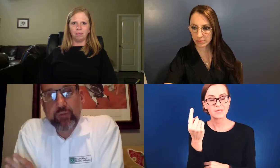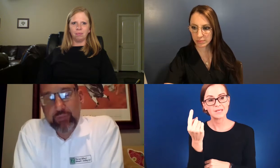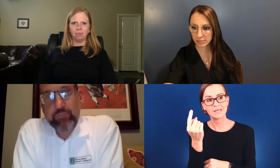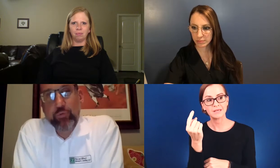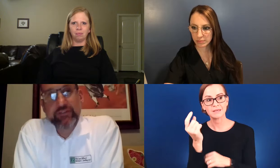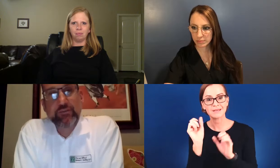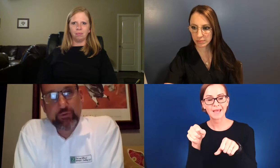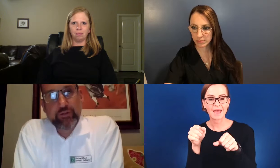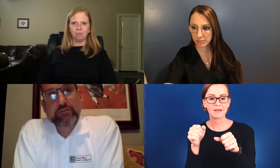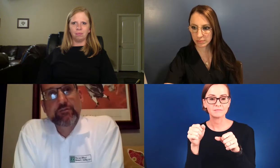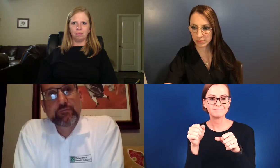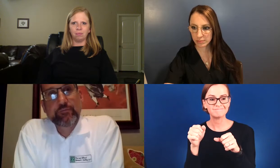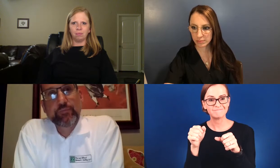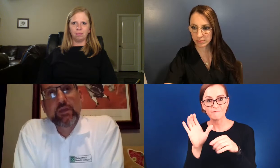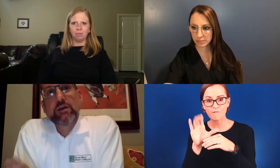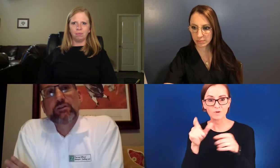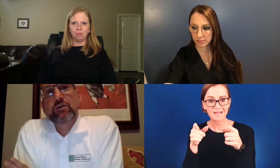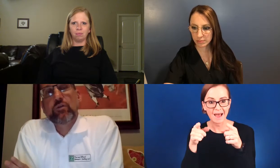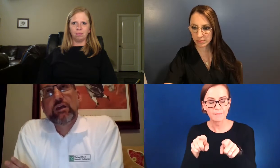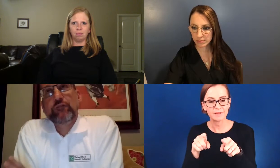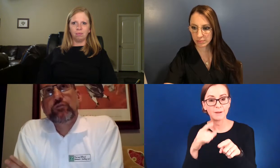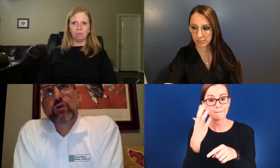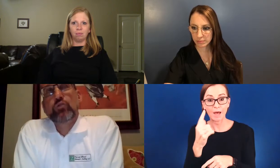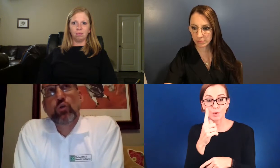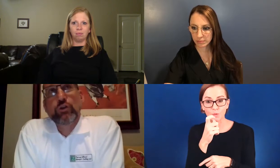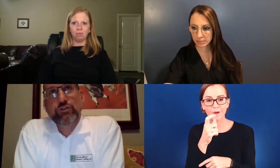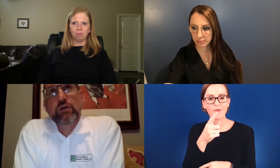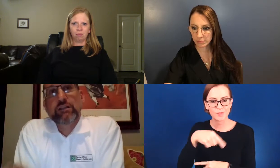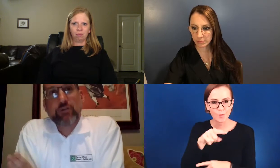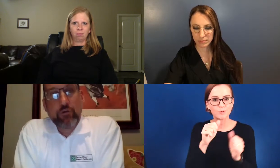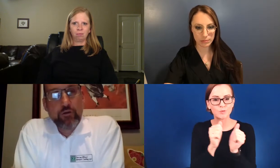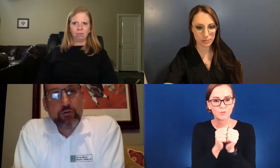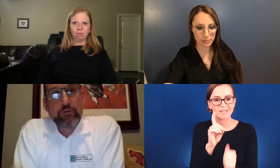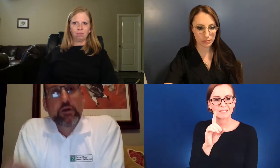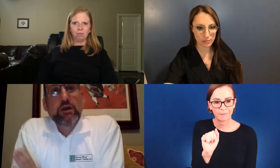by people with disabilities. So if you don't know what your rights are